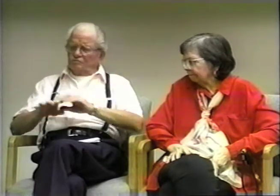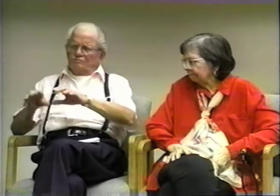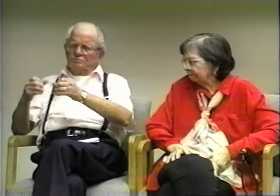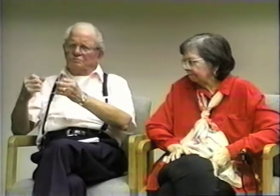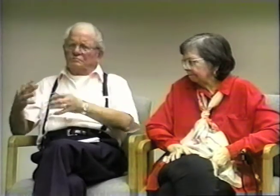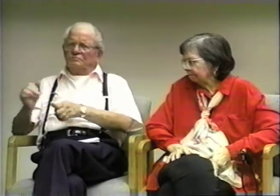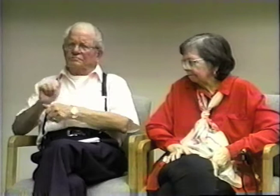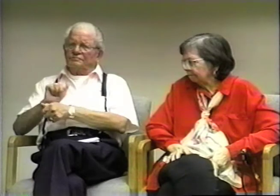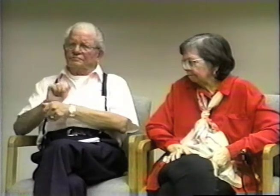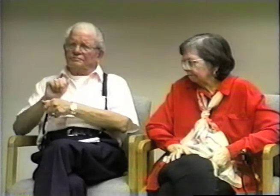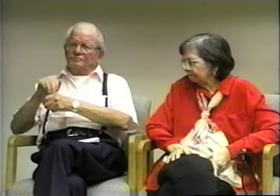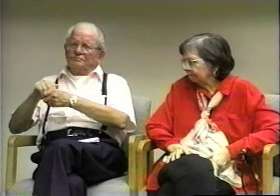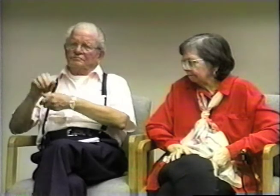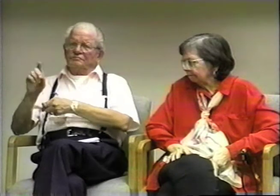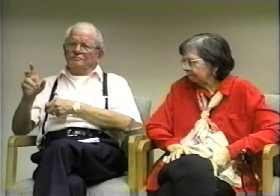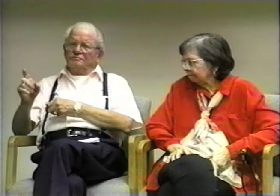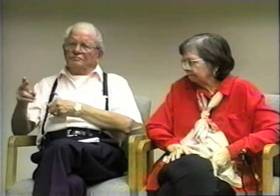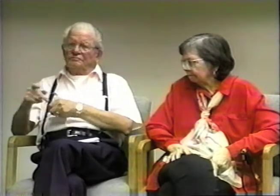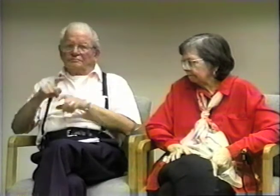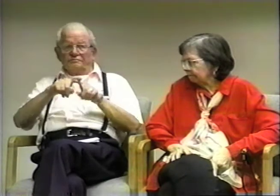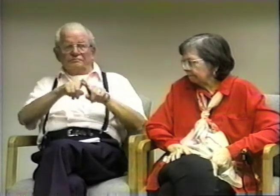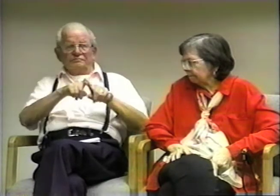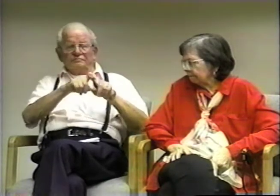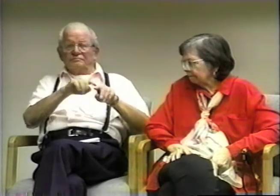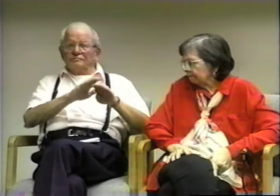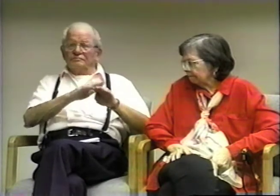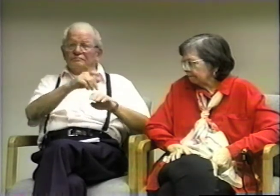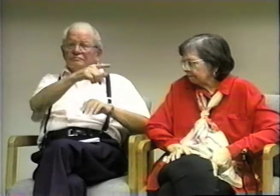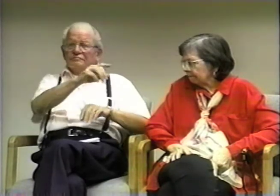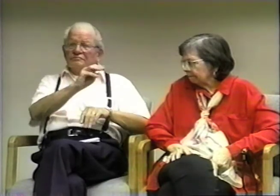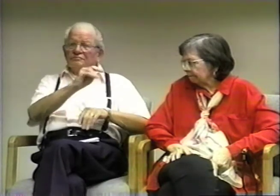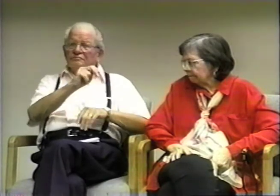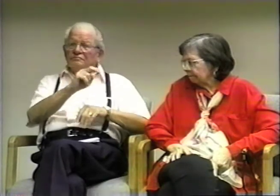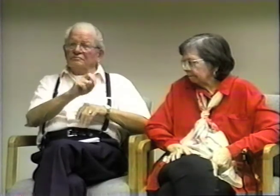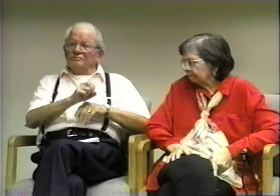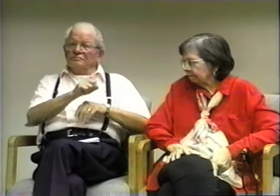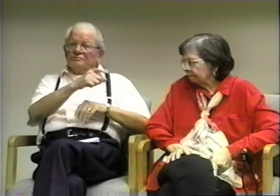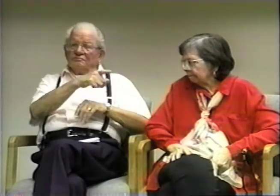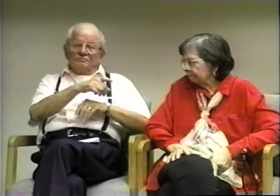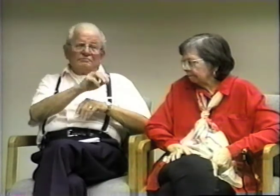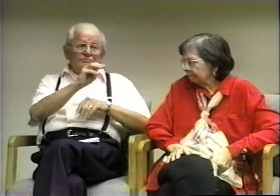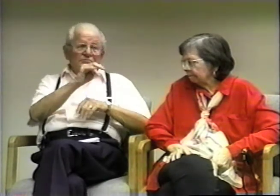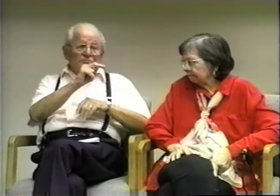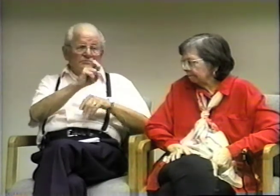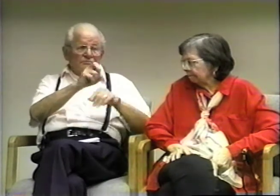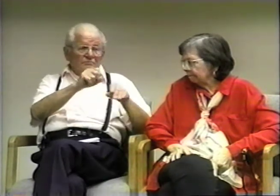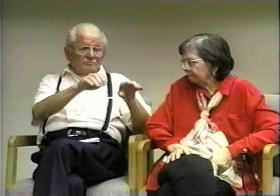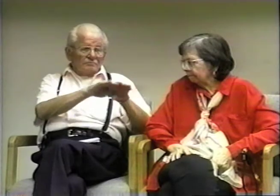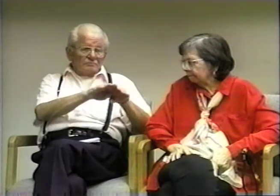that relied on the mines in one way or another.